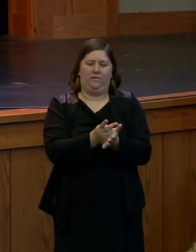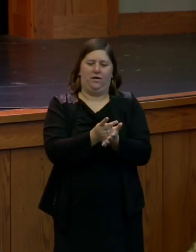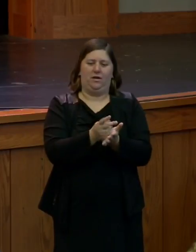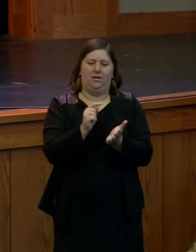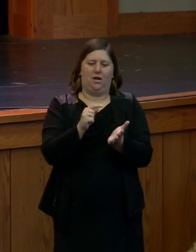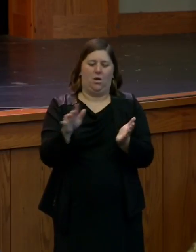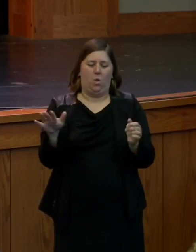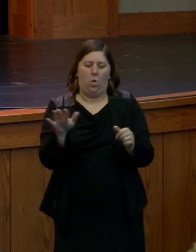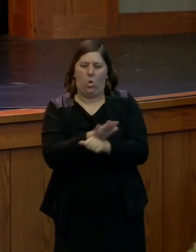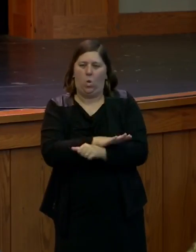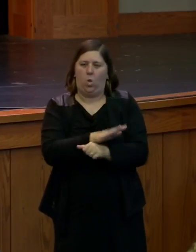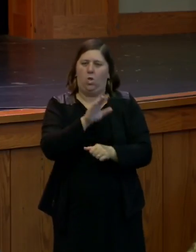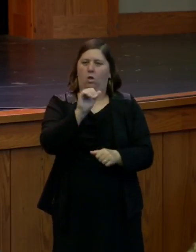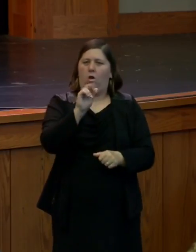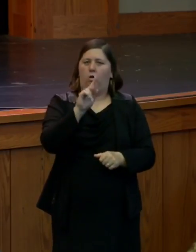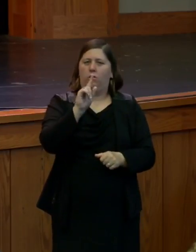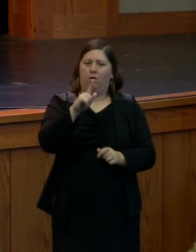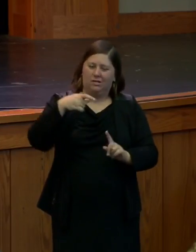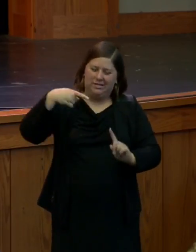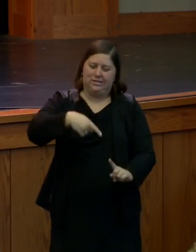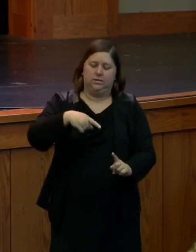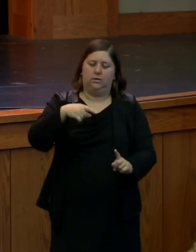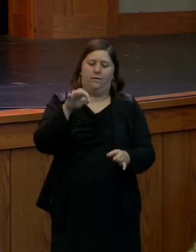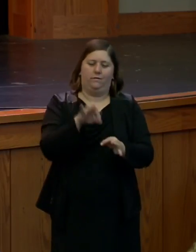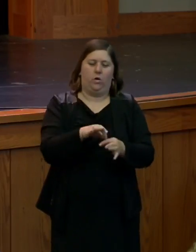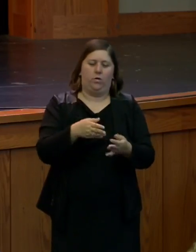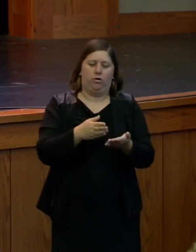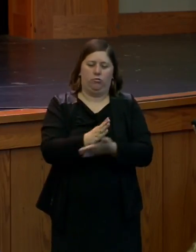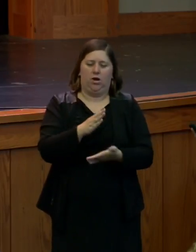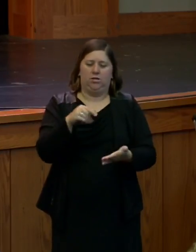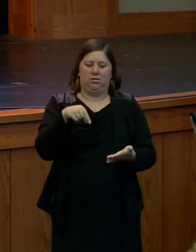ENTIRE ARTICLE FOR VOTING RIGHTS AND IN THIS CONSTITUTION IT IS